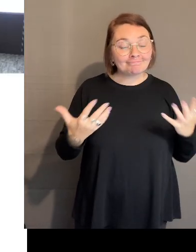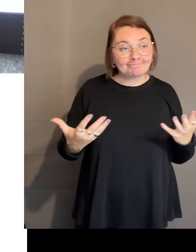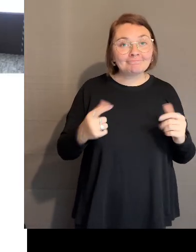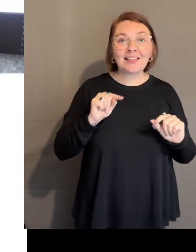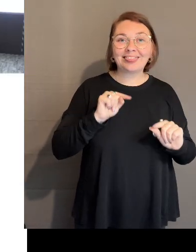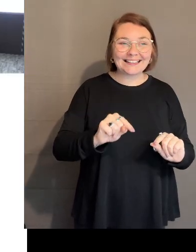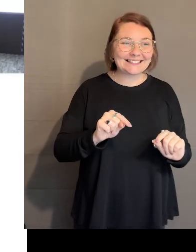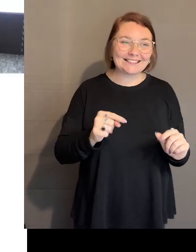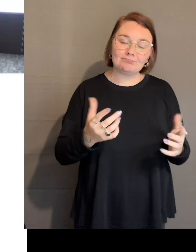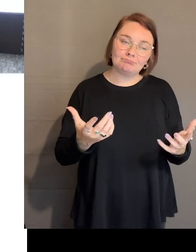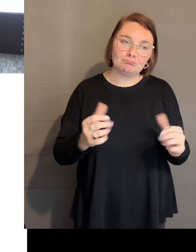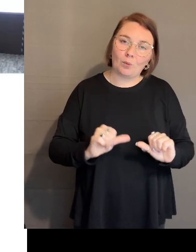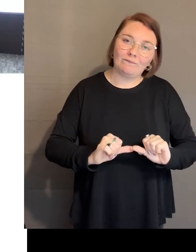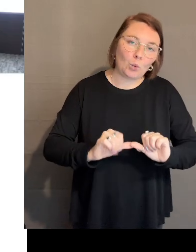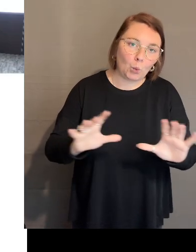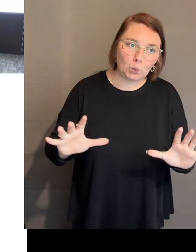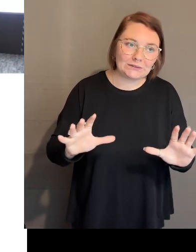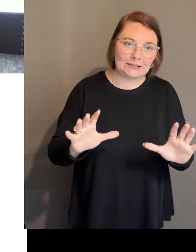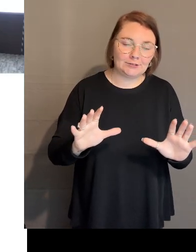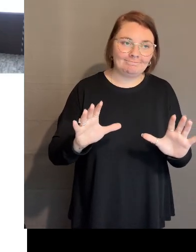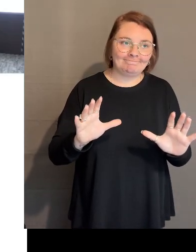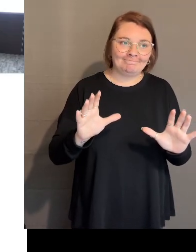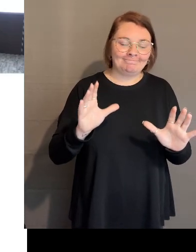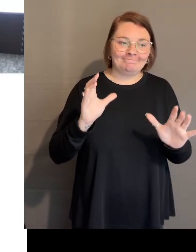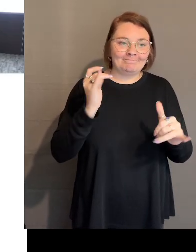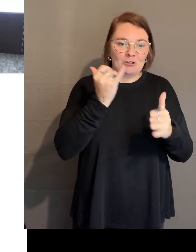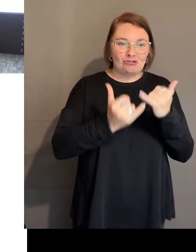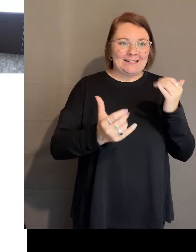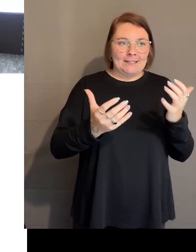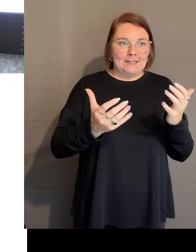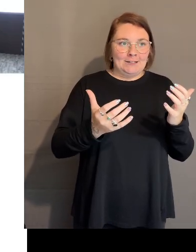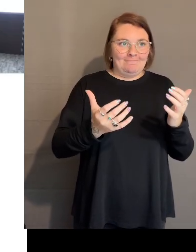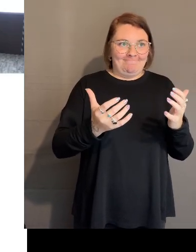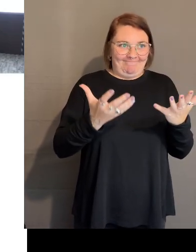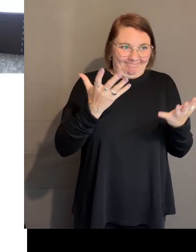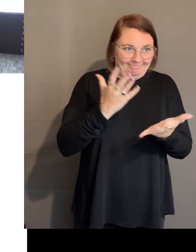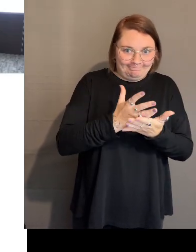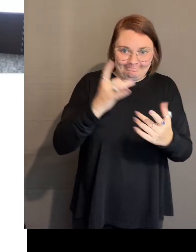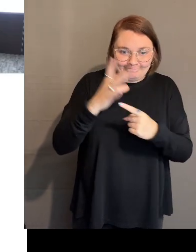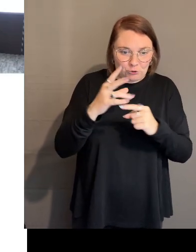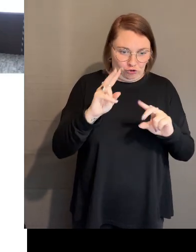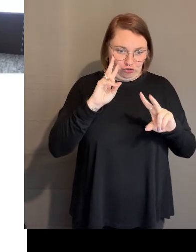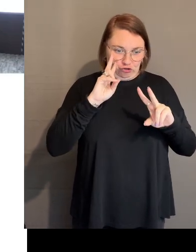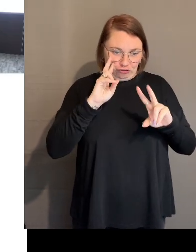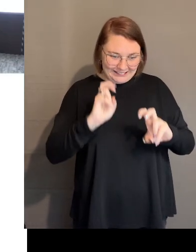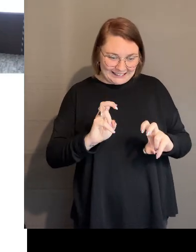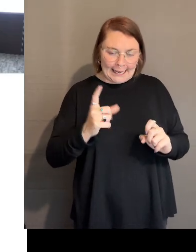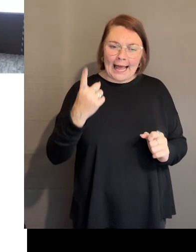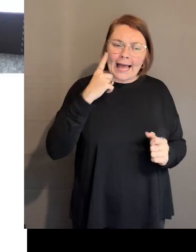So, but this is, of course, very empirical, Research, so we're gonna see if…